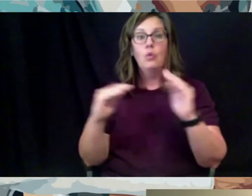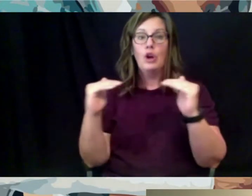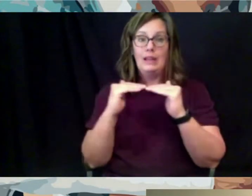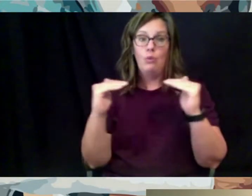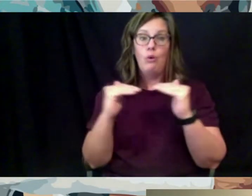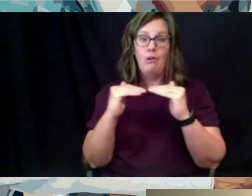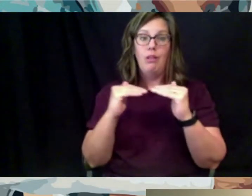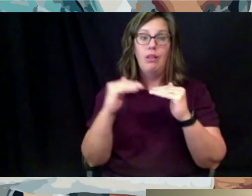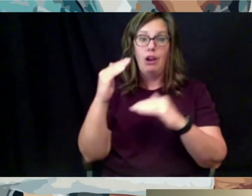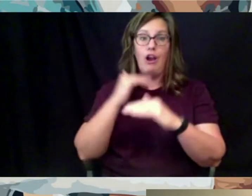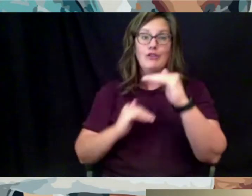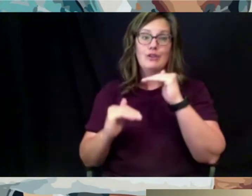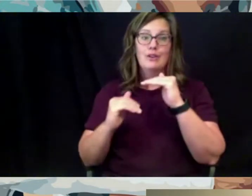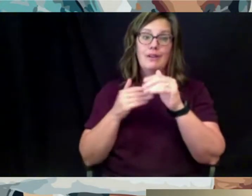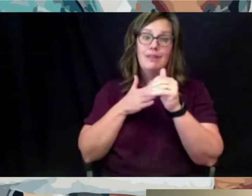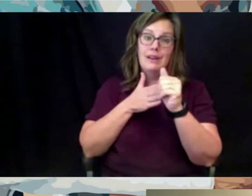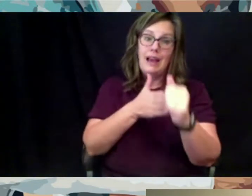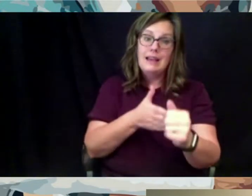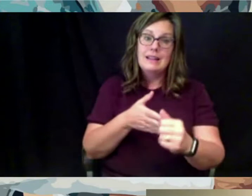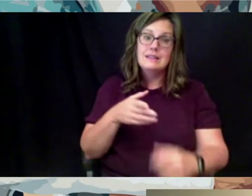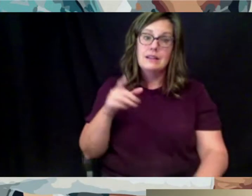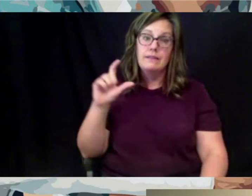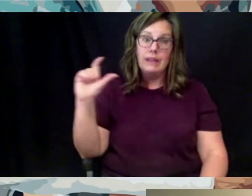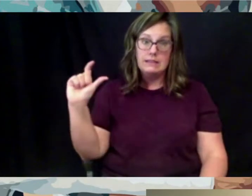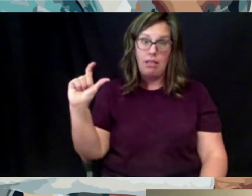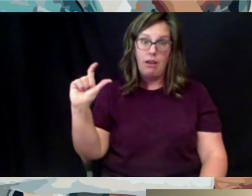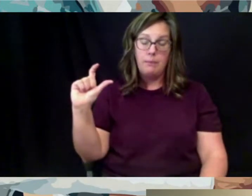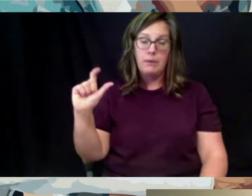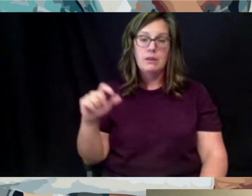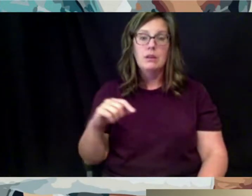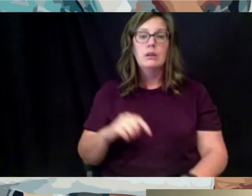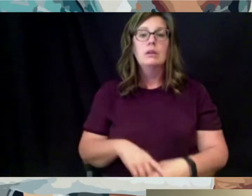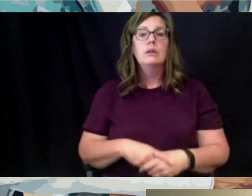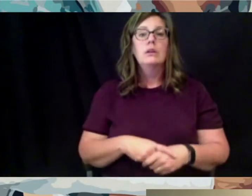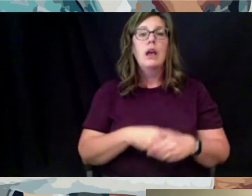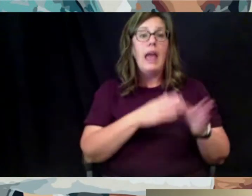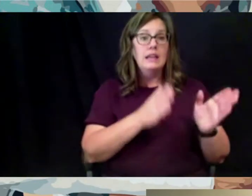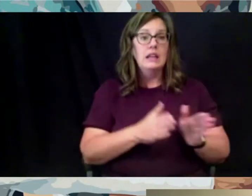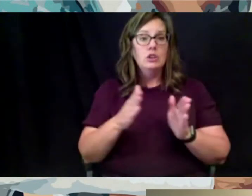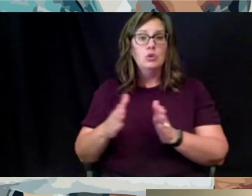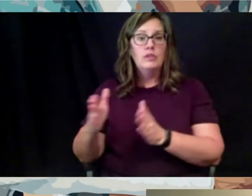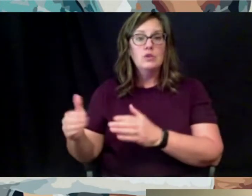this was something in which you know individuals having you know different kinds of gender